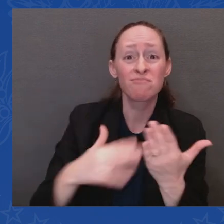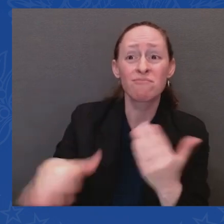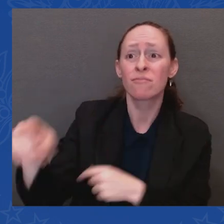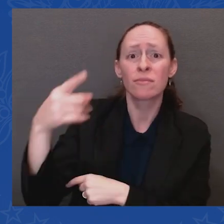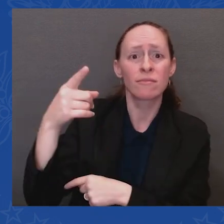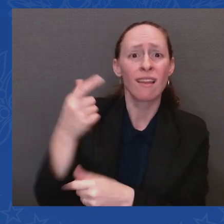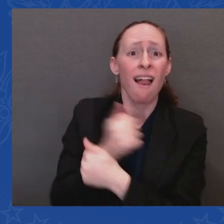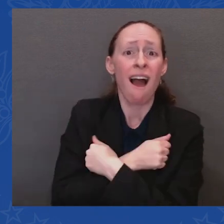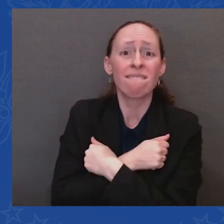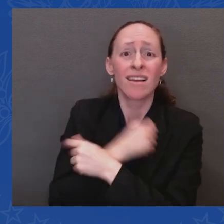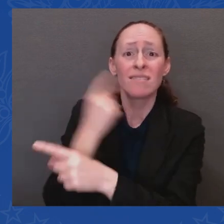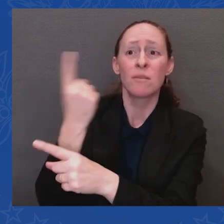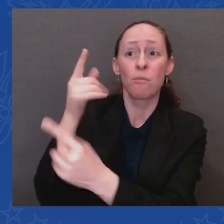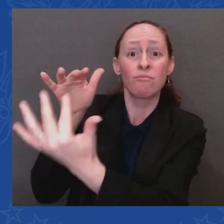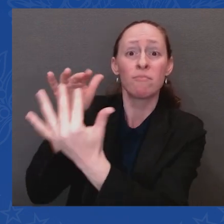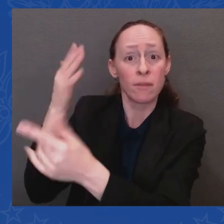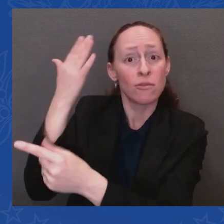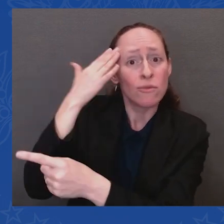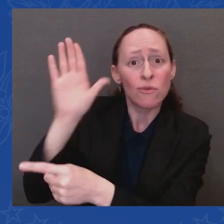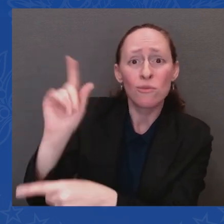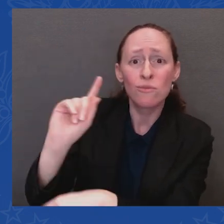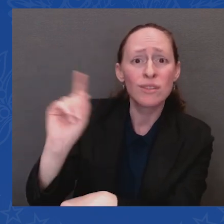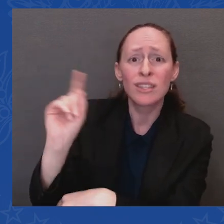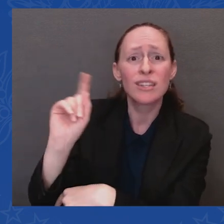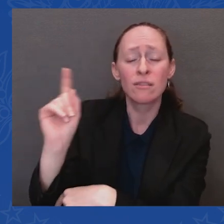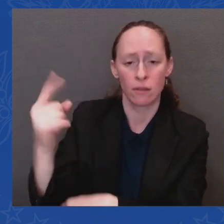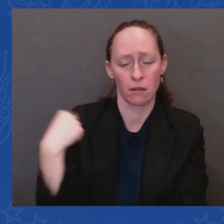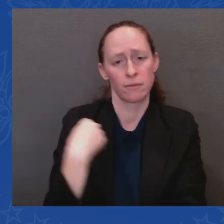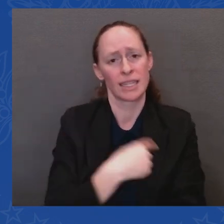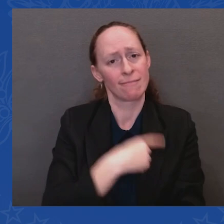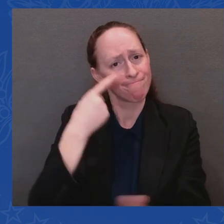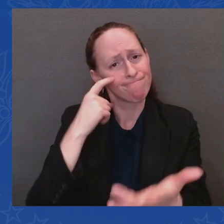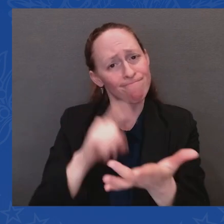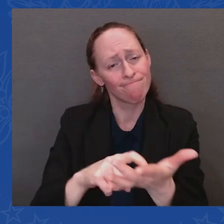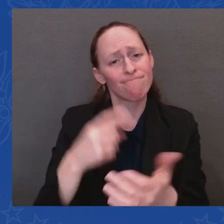We see you, we stand with you, and we will not forget.